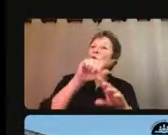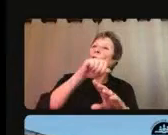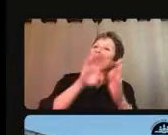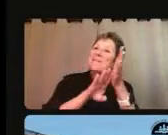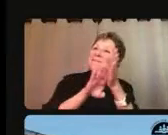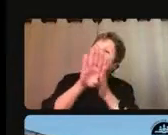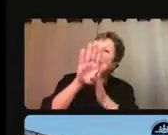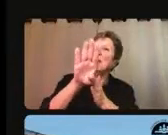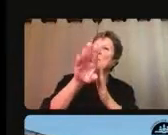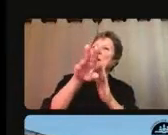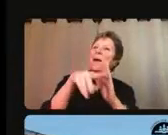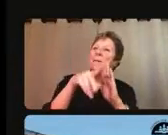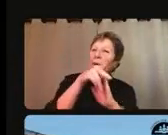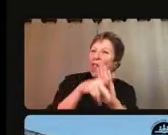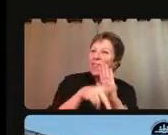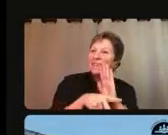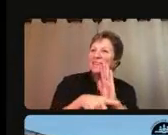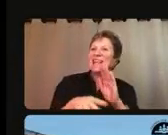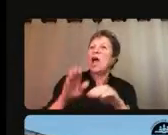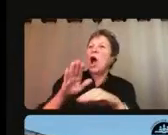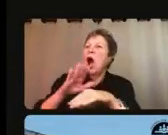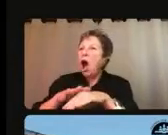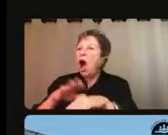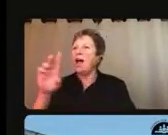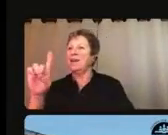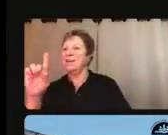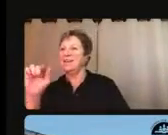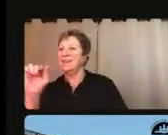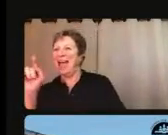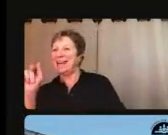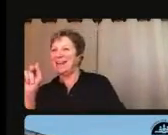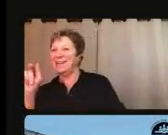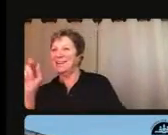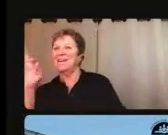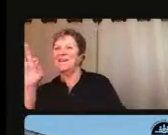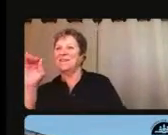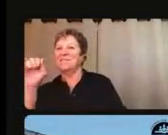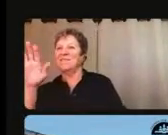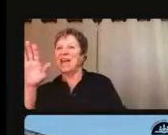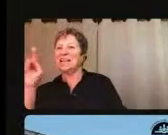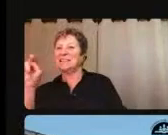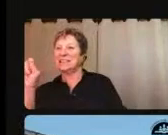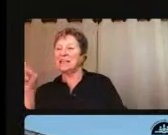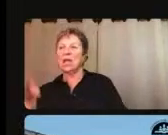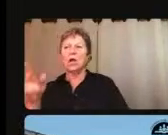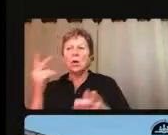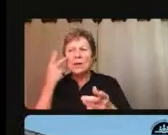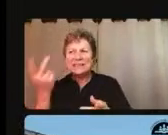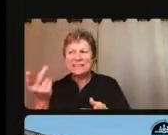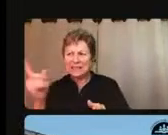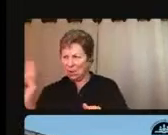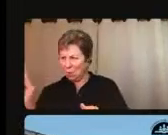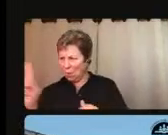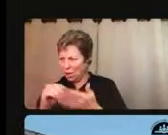IS OBJECTIVE AND POLICY WE